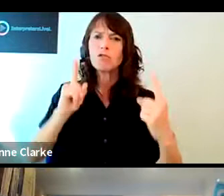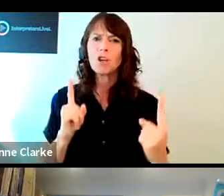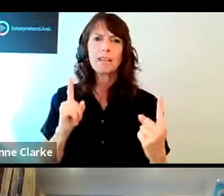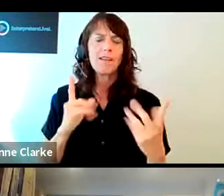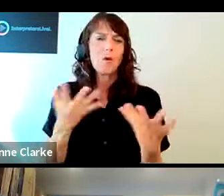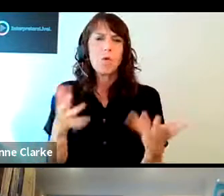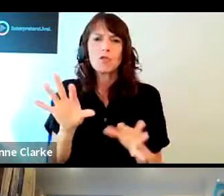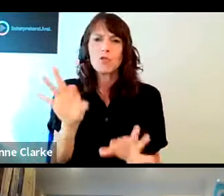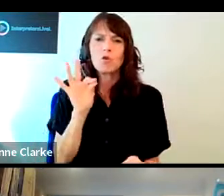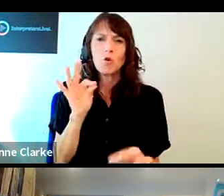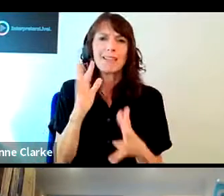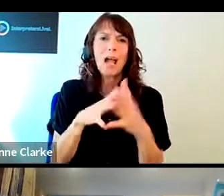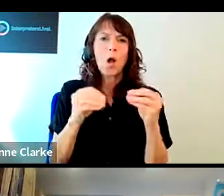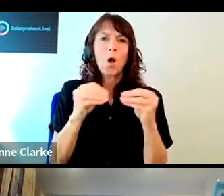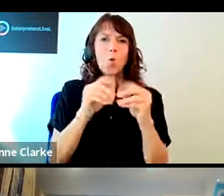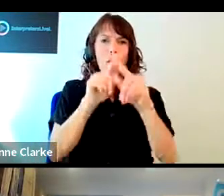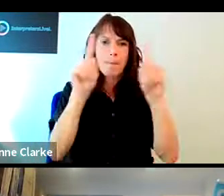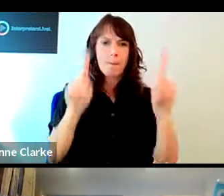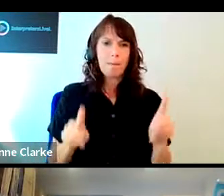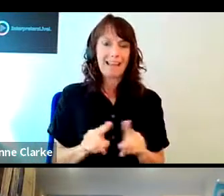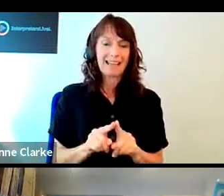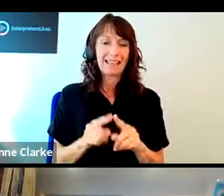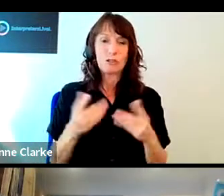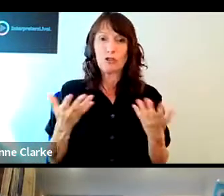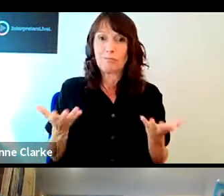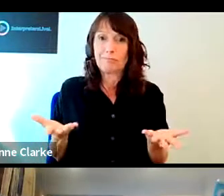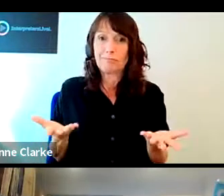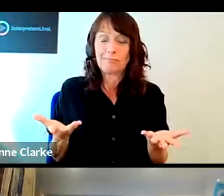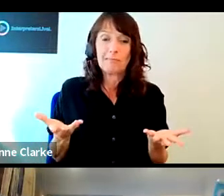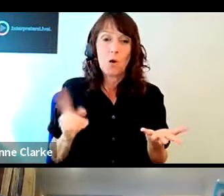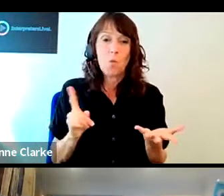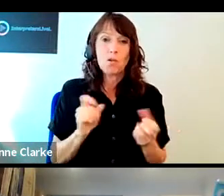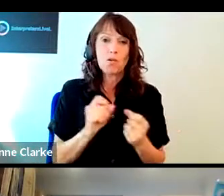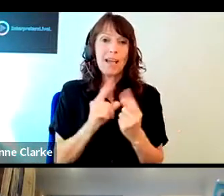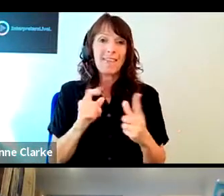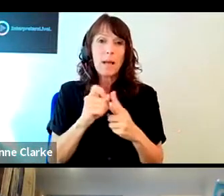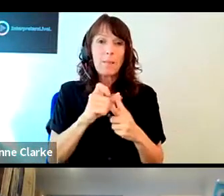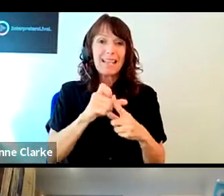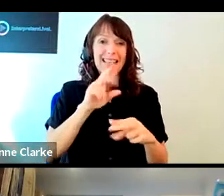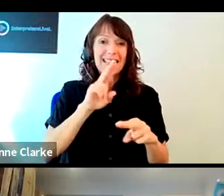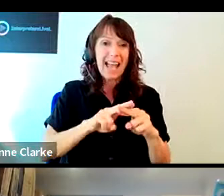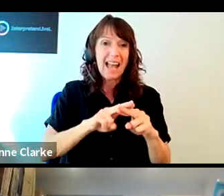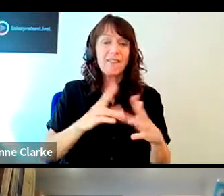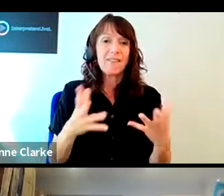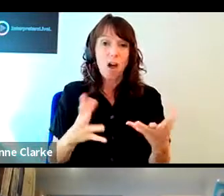Webpages might seem like the obvious answer there, but if PDFs are being produced, is there